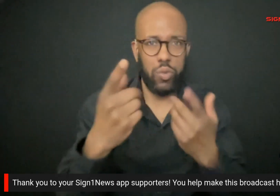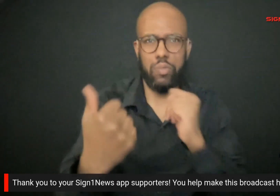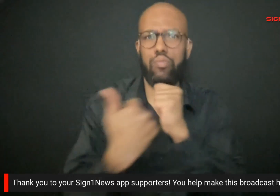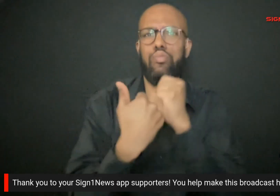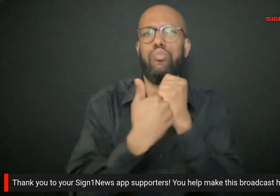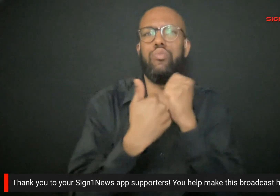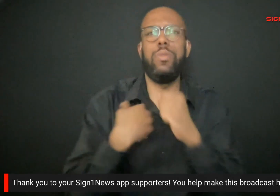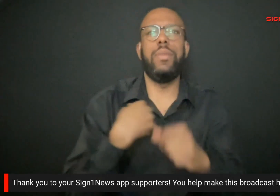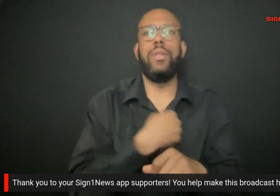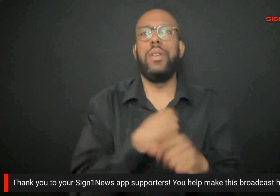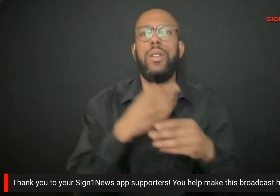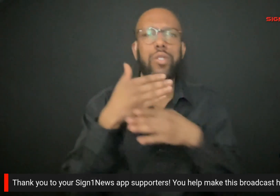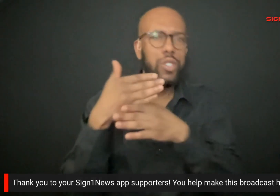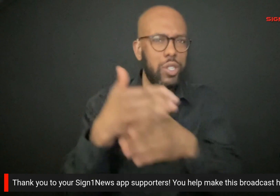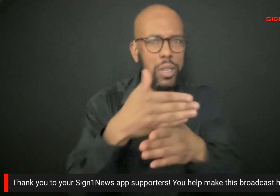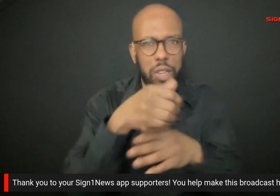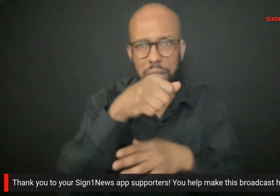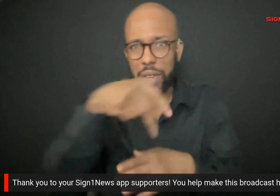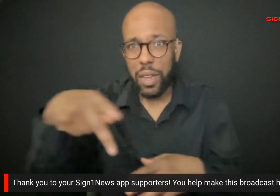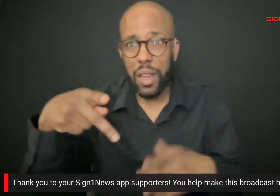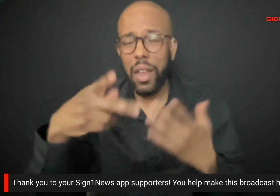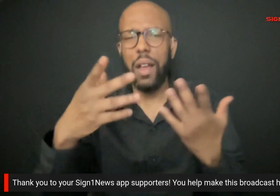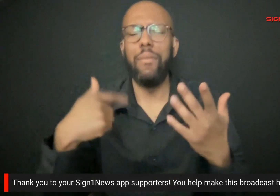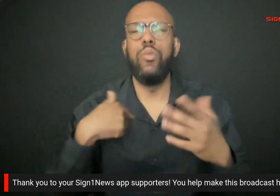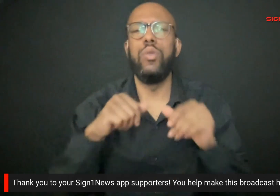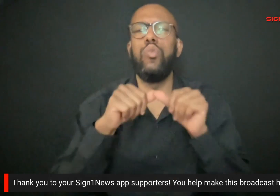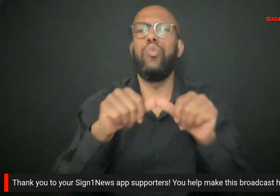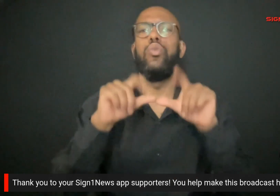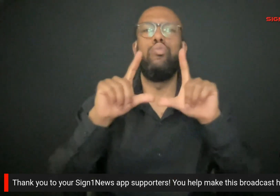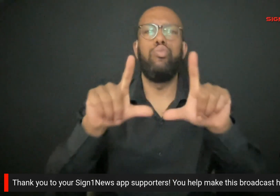Friday, April 14 is national gardening day